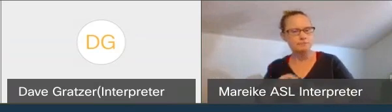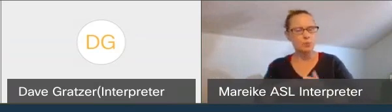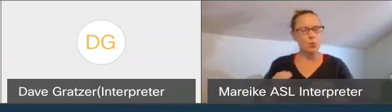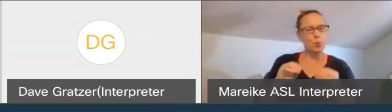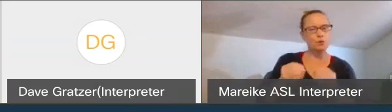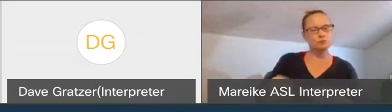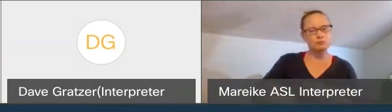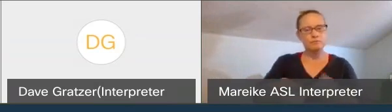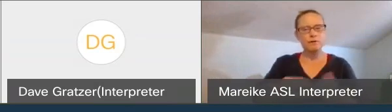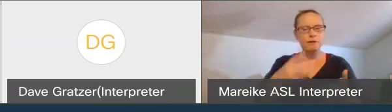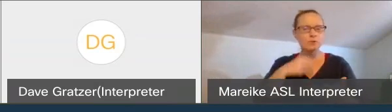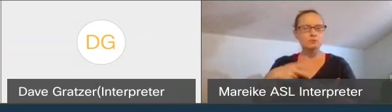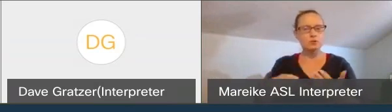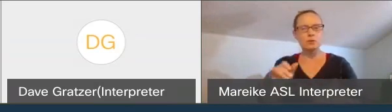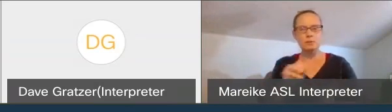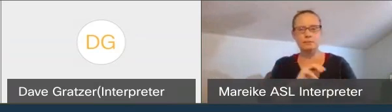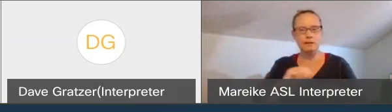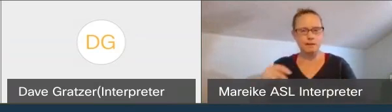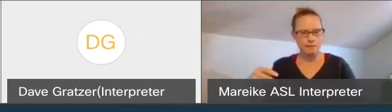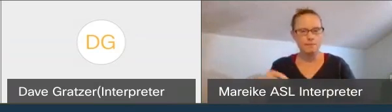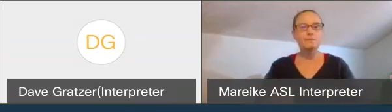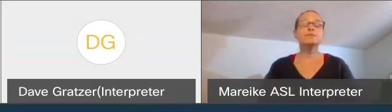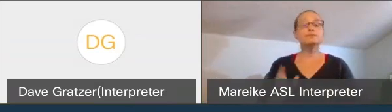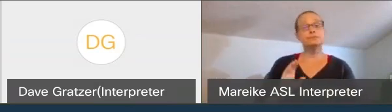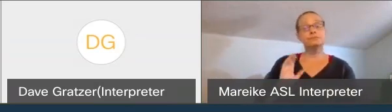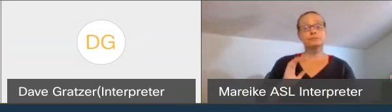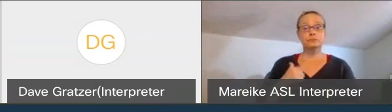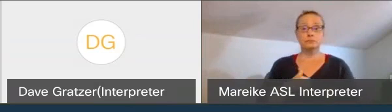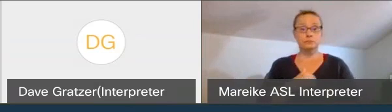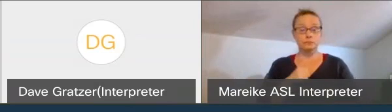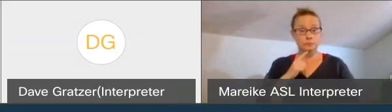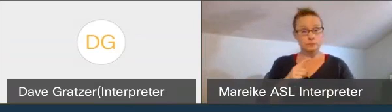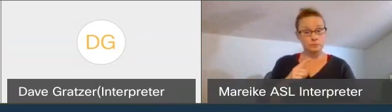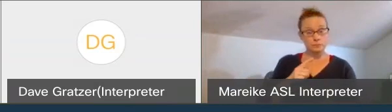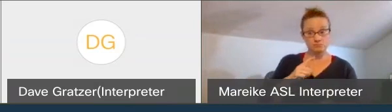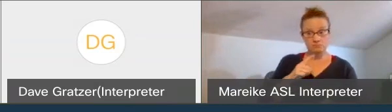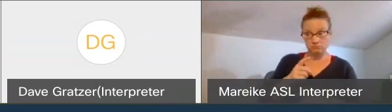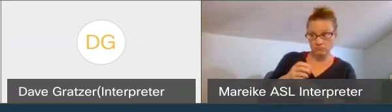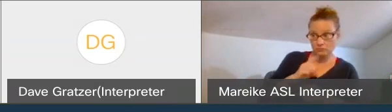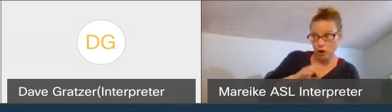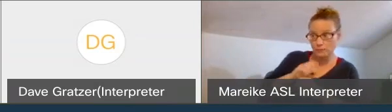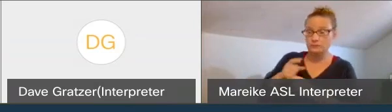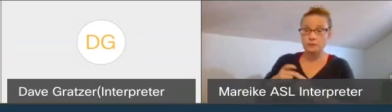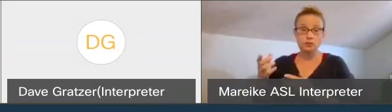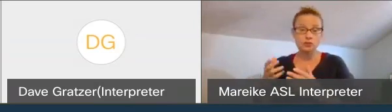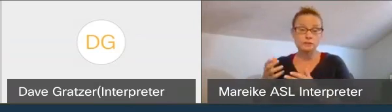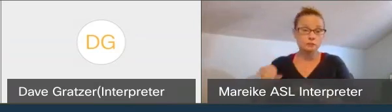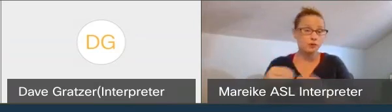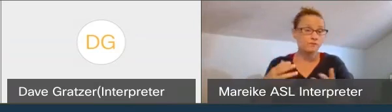for a program like MAAP. Um, in the past, we've been, uh, given promises by certain service providers or law enforcement agencies